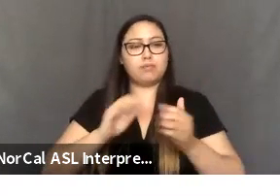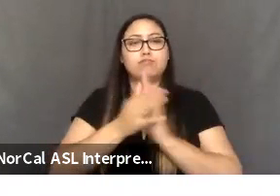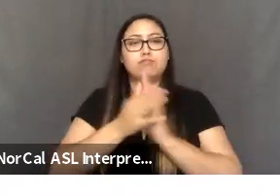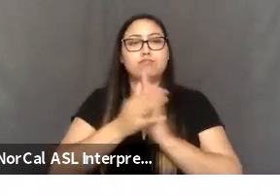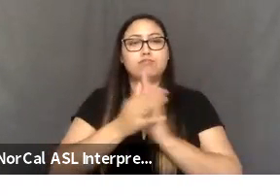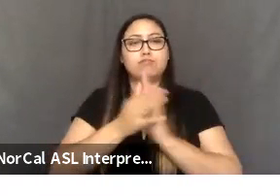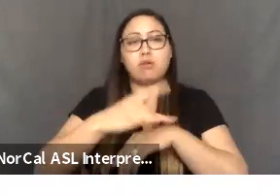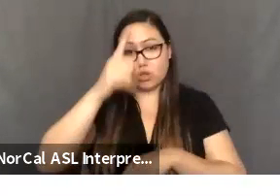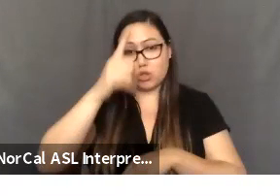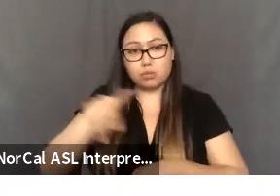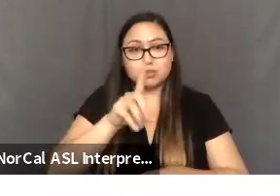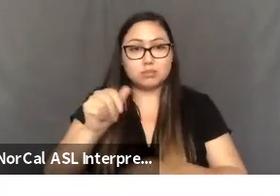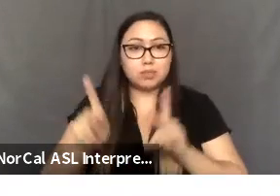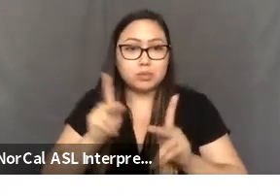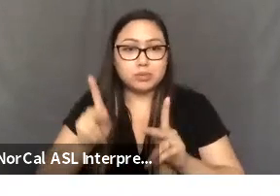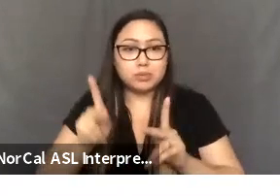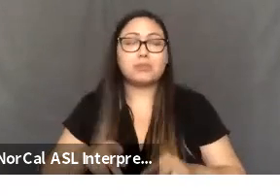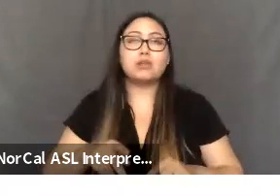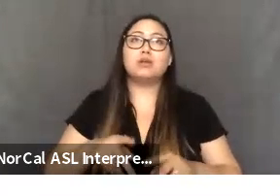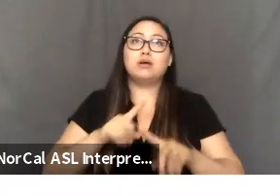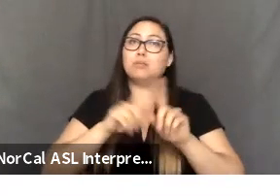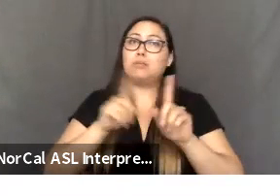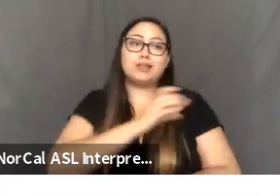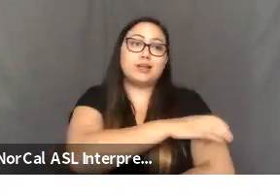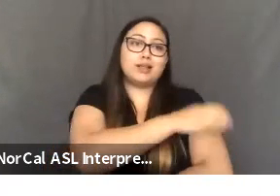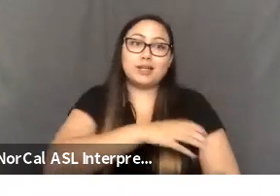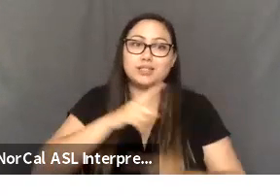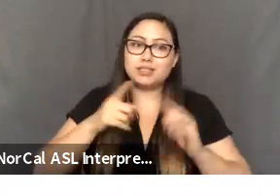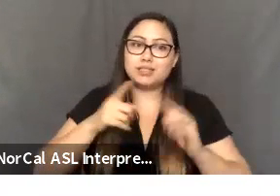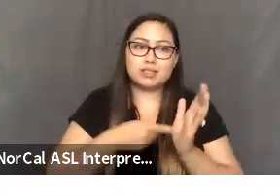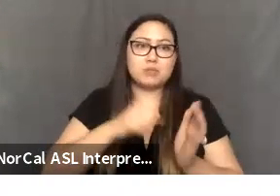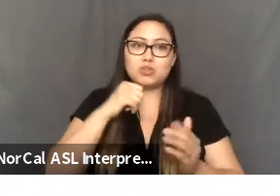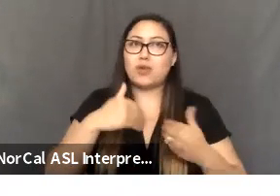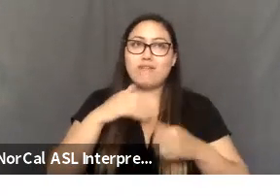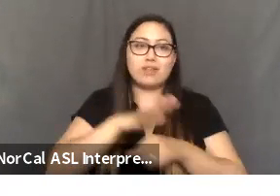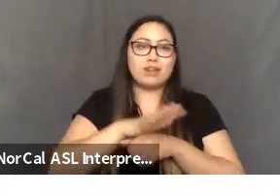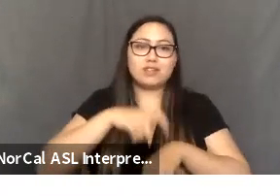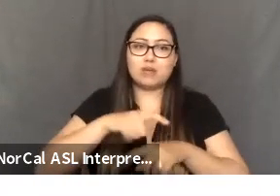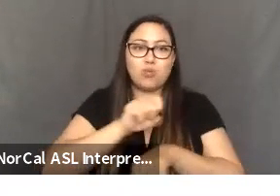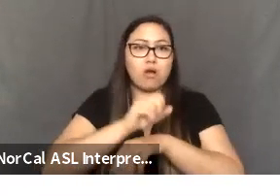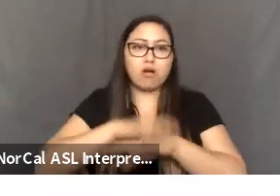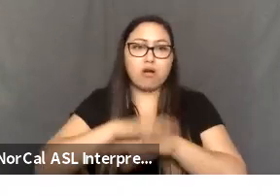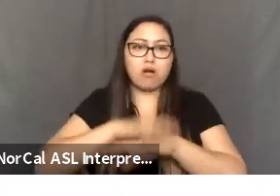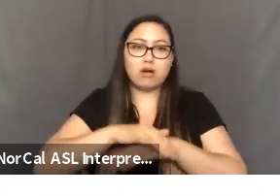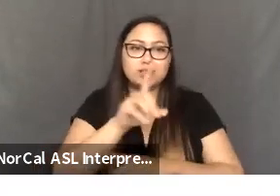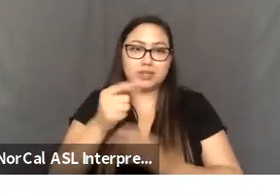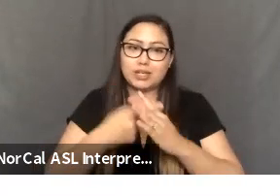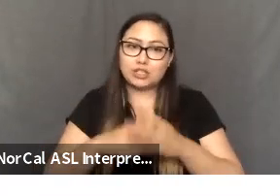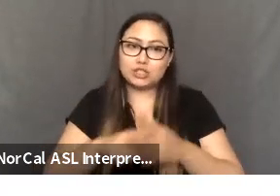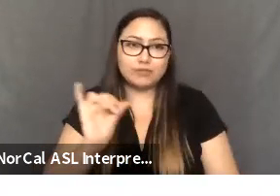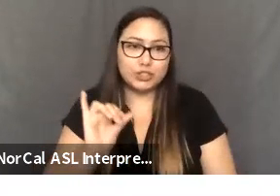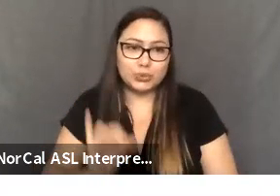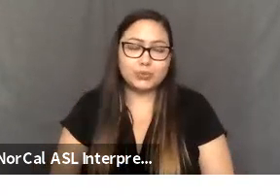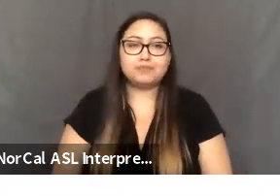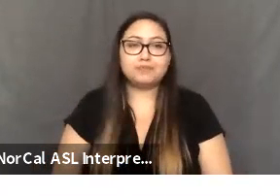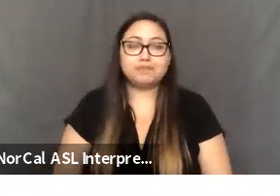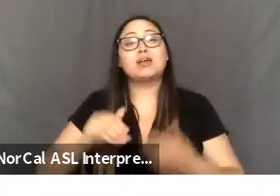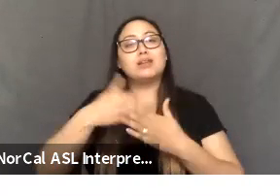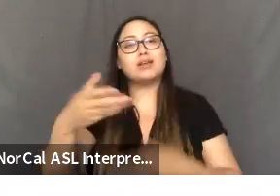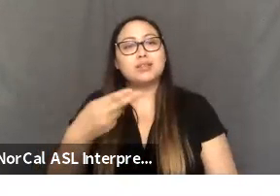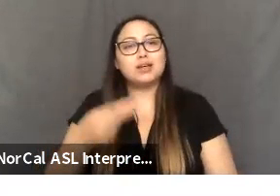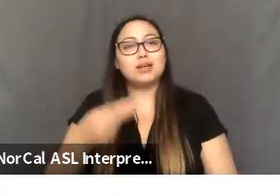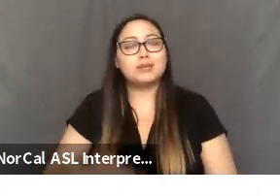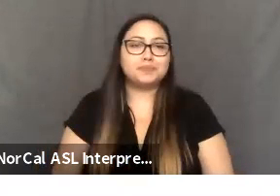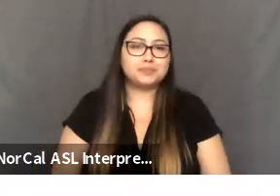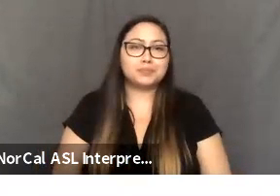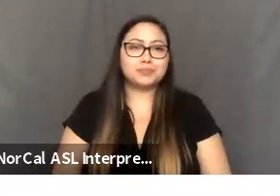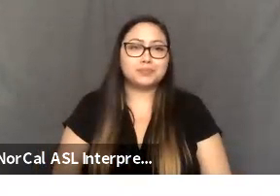The clinics don't always have the time either to work on these disability initiatives. Next slide.